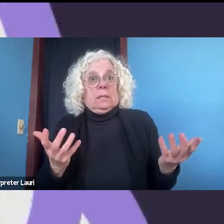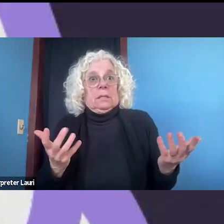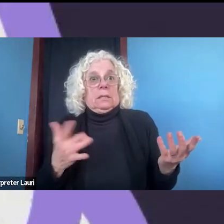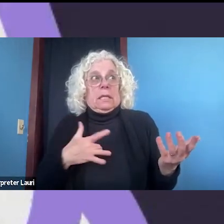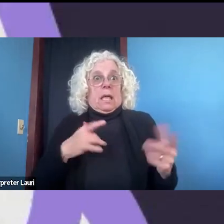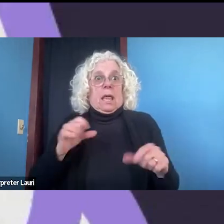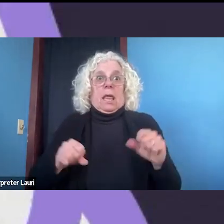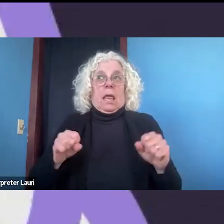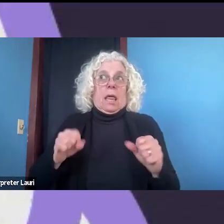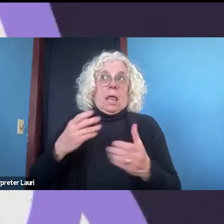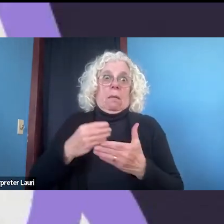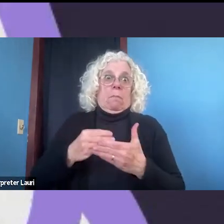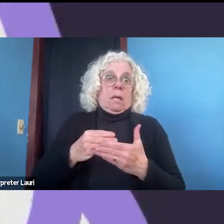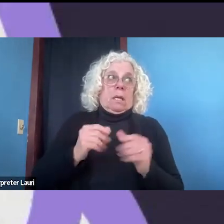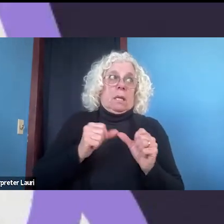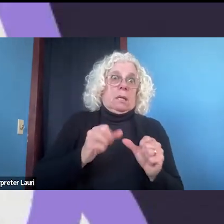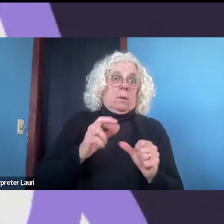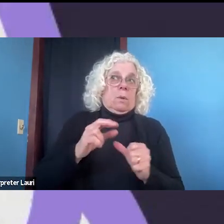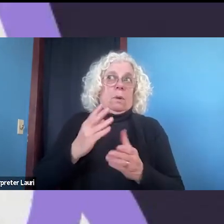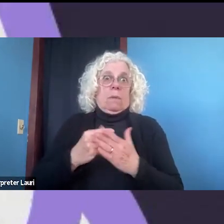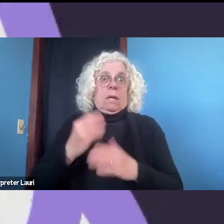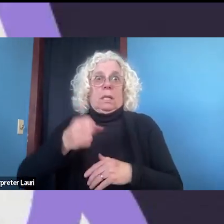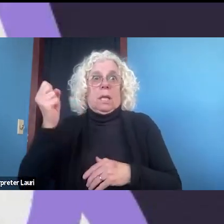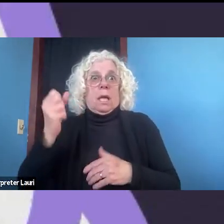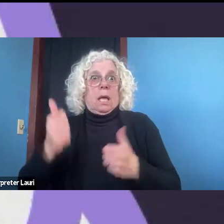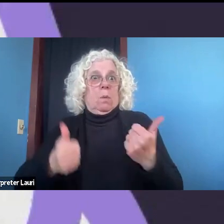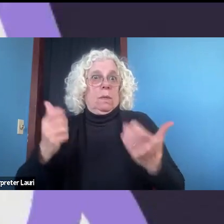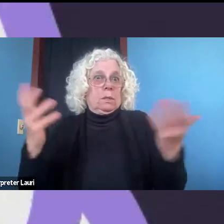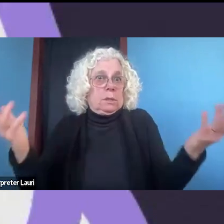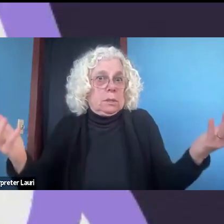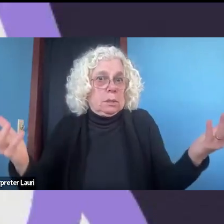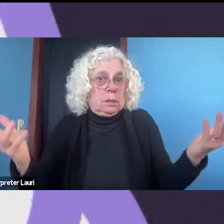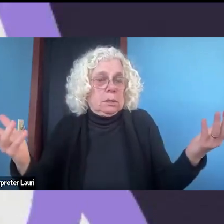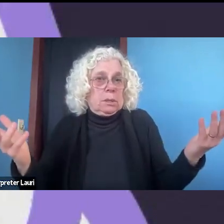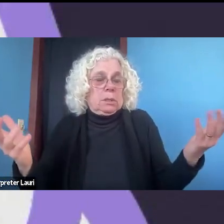funding or uncertainty for programing that is dear to your communities.